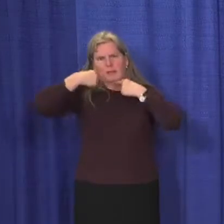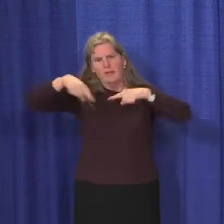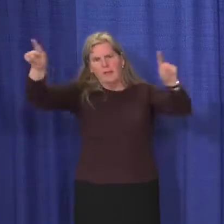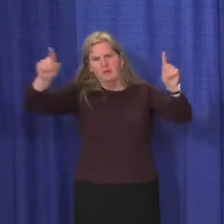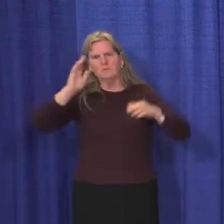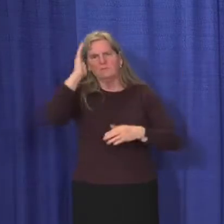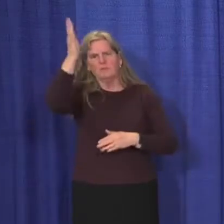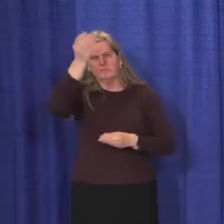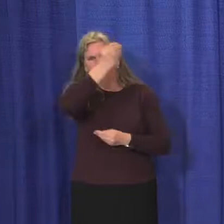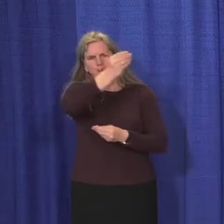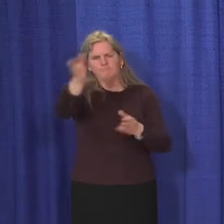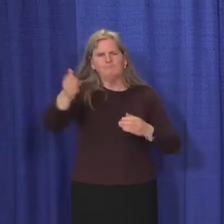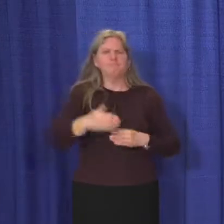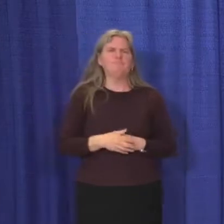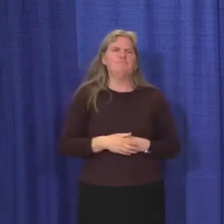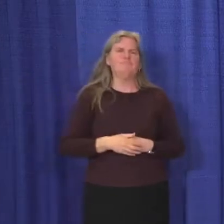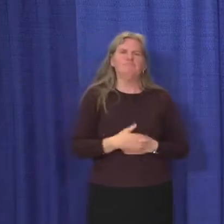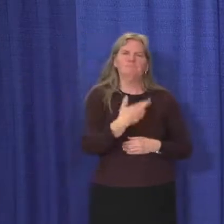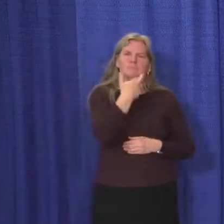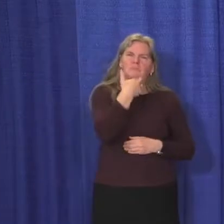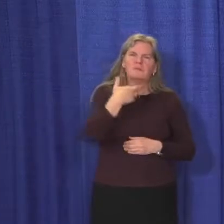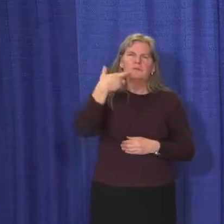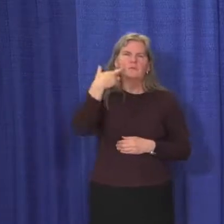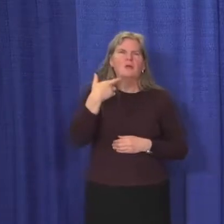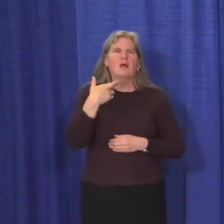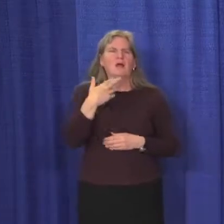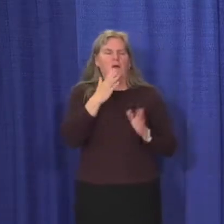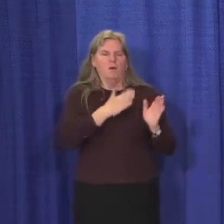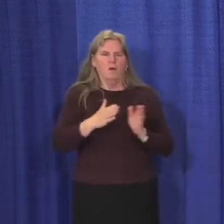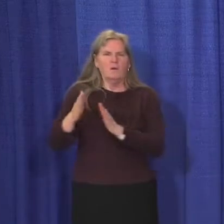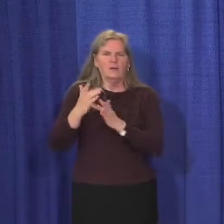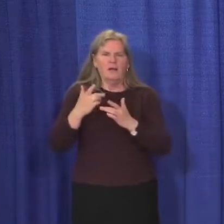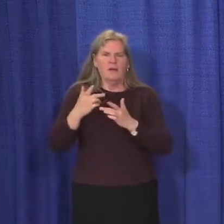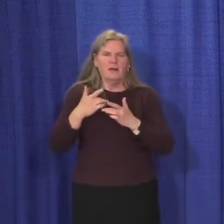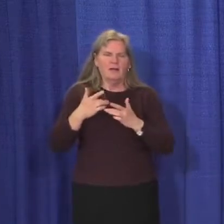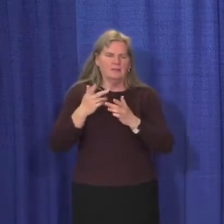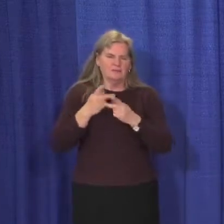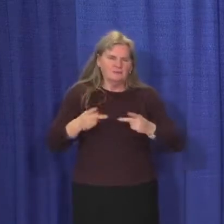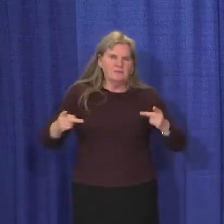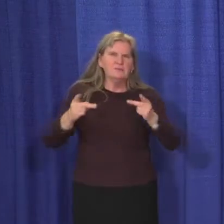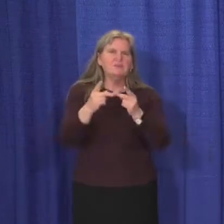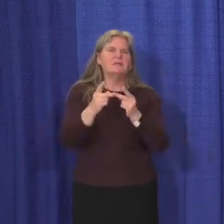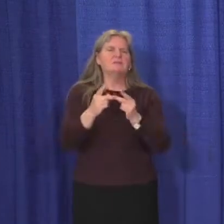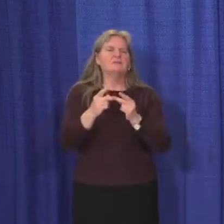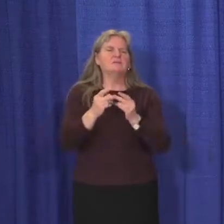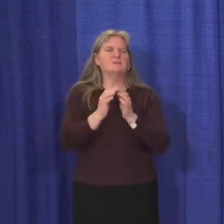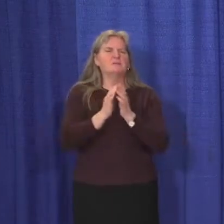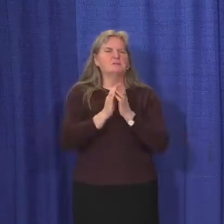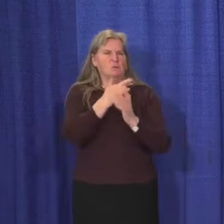General retail premises restaurants organize gathering places and places of worship I